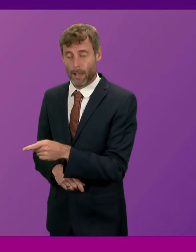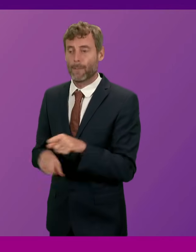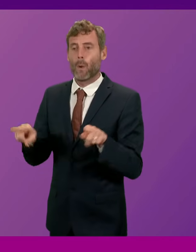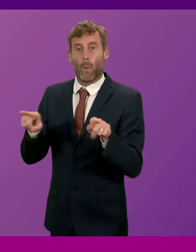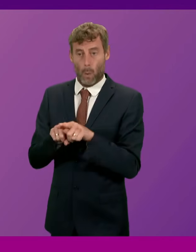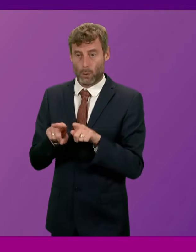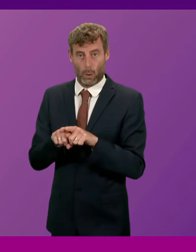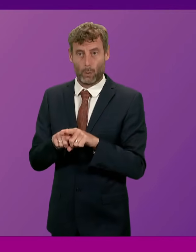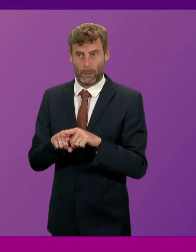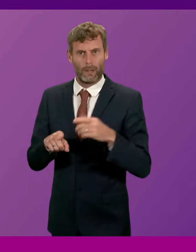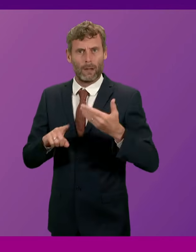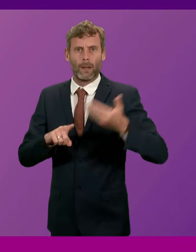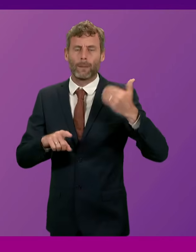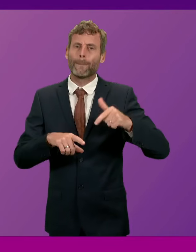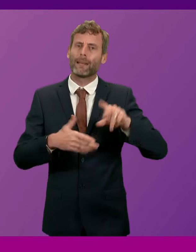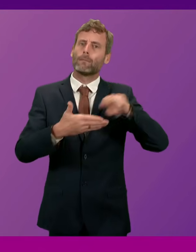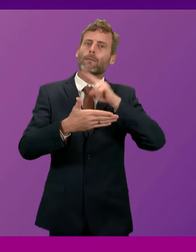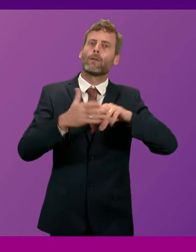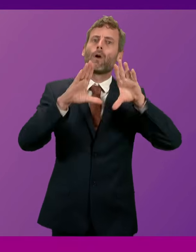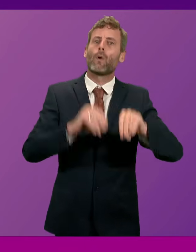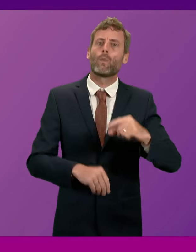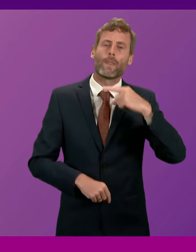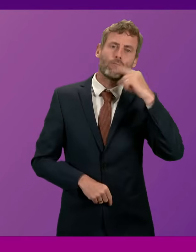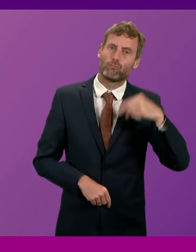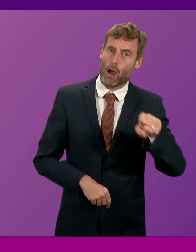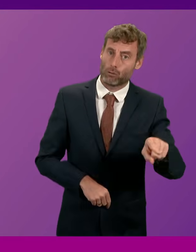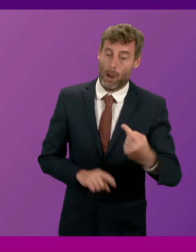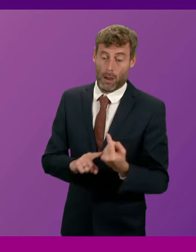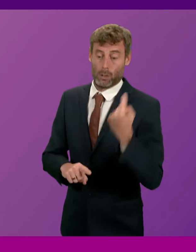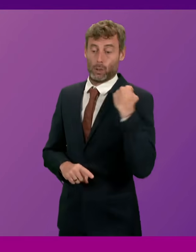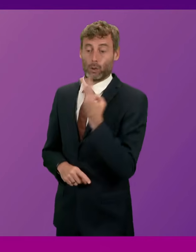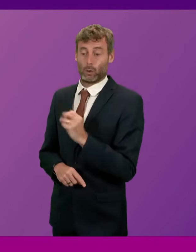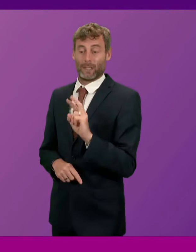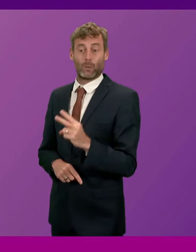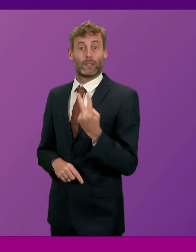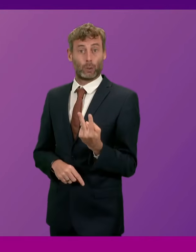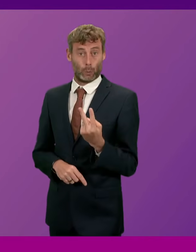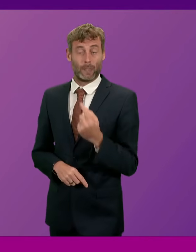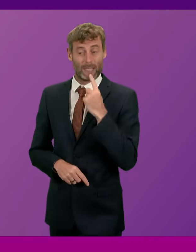Russia. In 2022, Scottish ministers rightly made an immediate call for every business here to sever